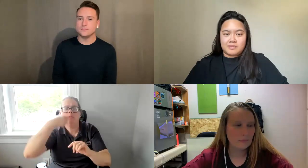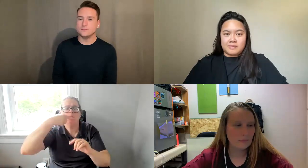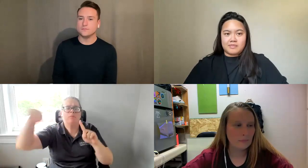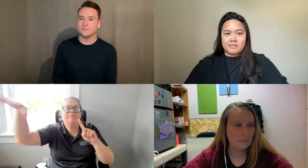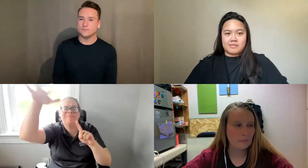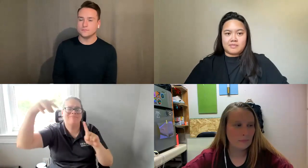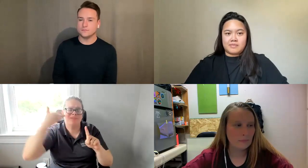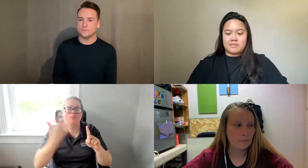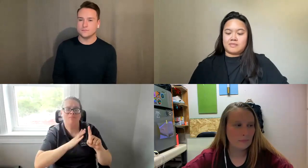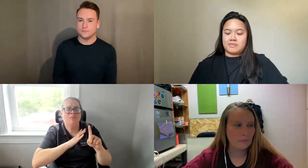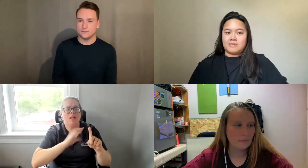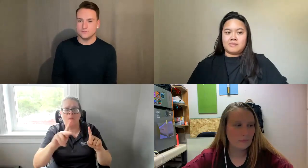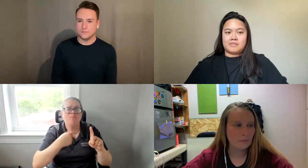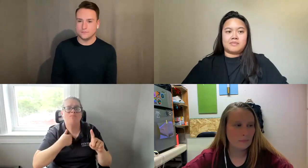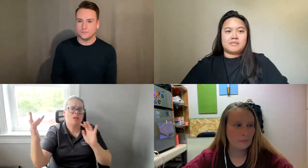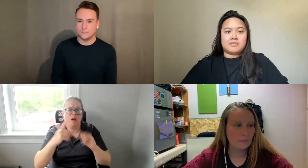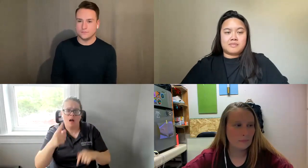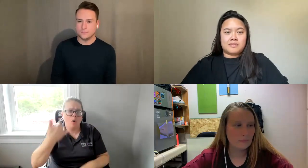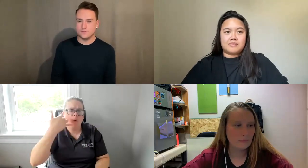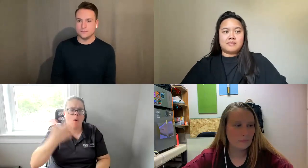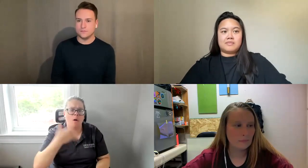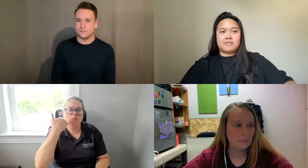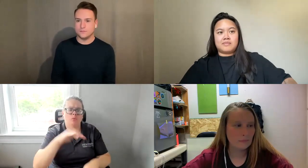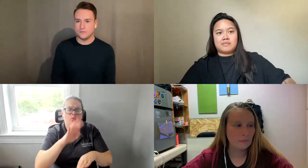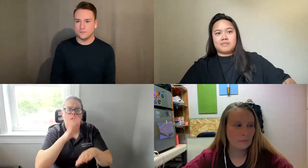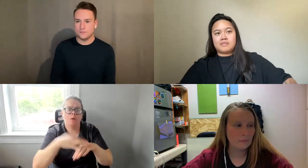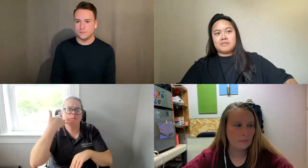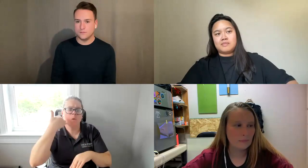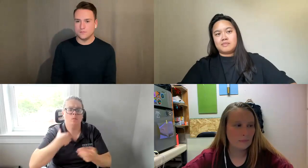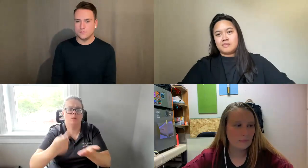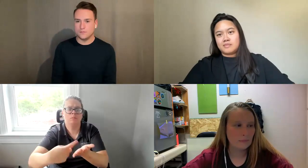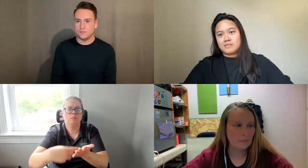I would send my business to other people who were hearing and they would want to call me